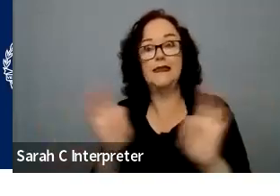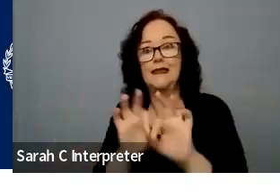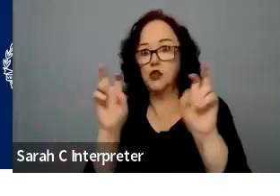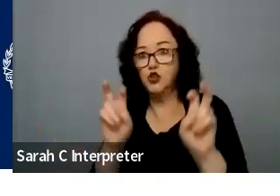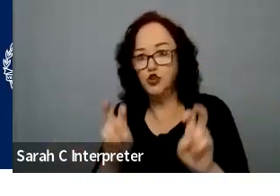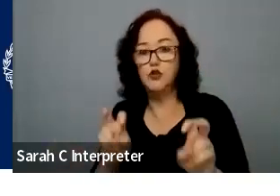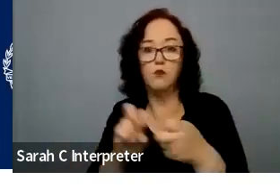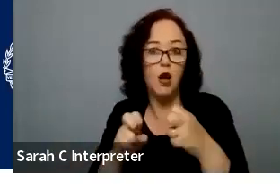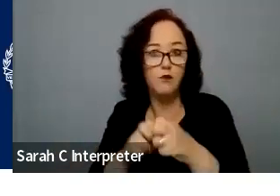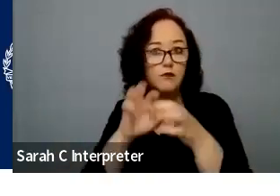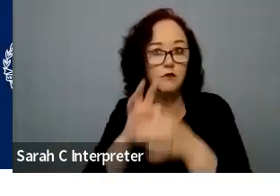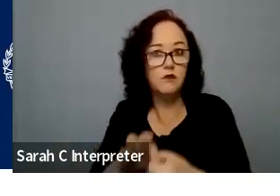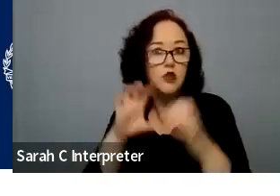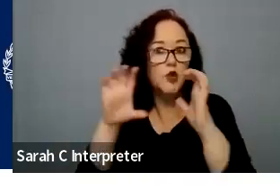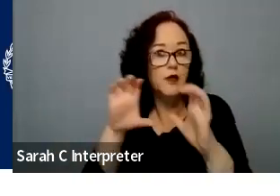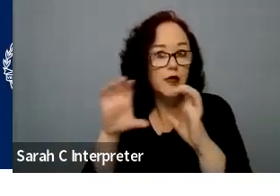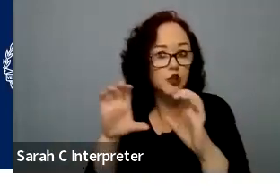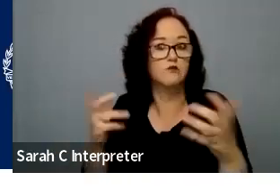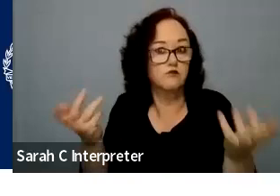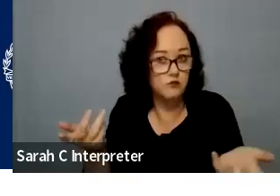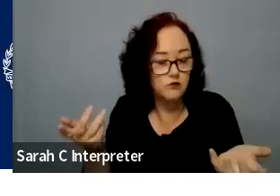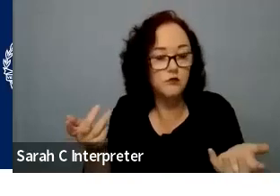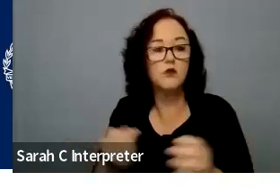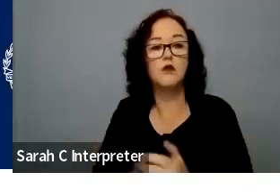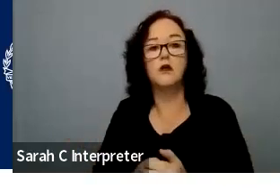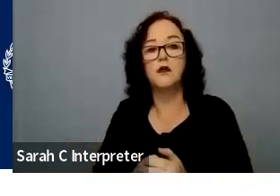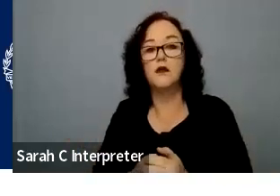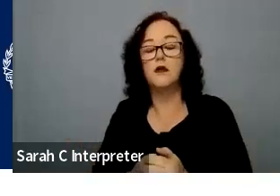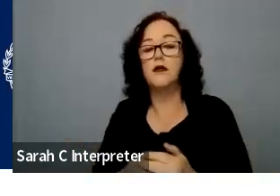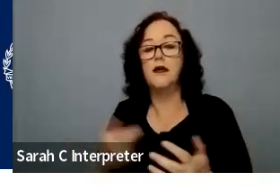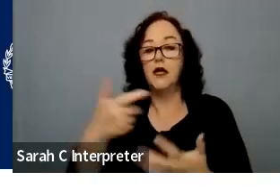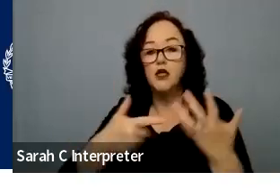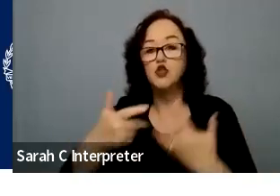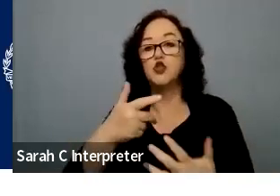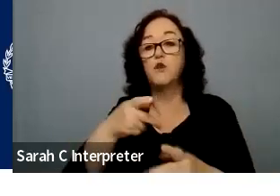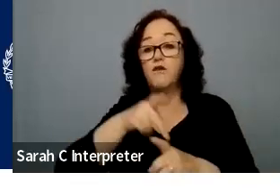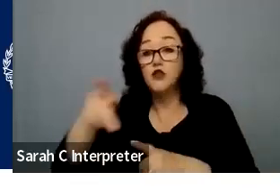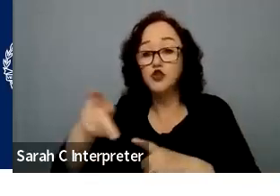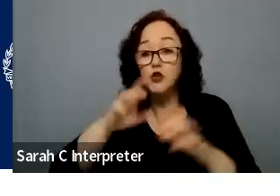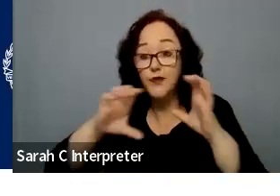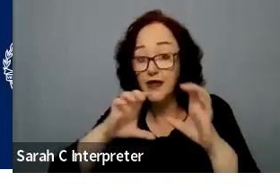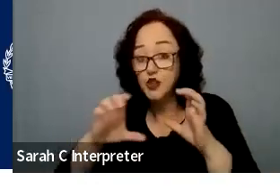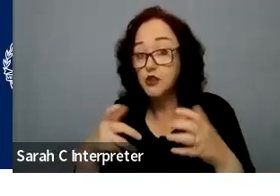communication, interprofessional communication, and certainly we could add and specifically,